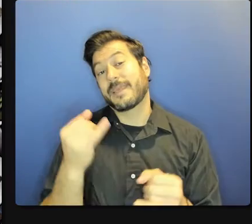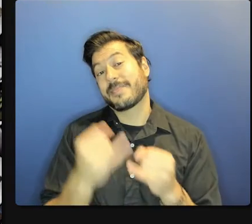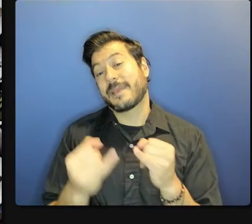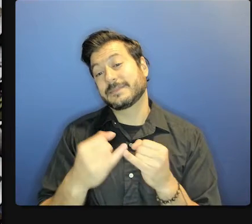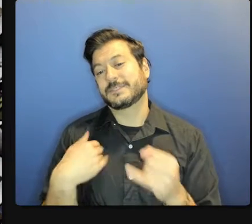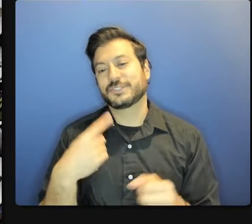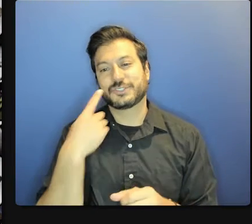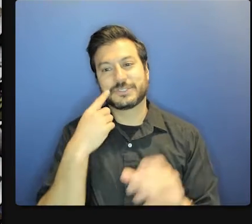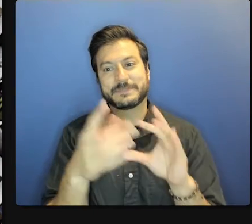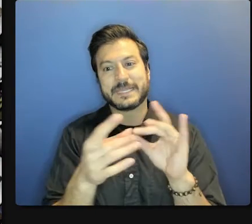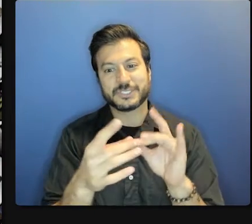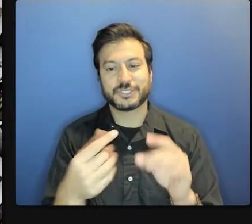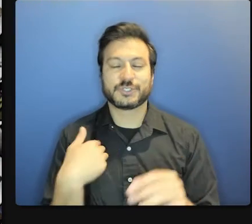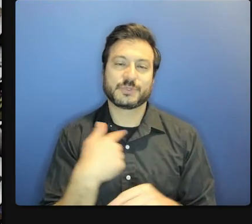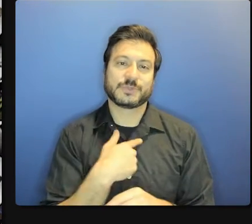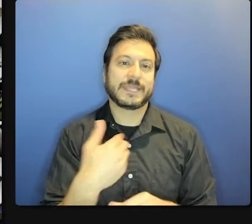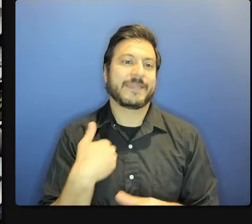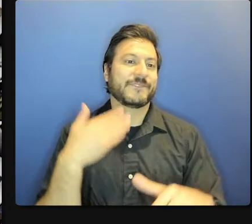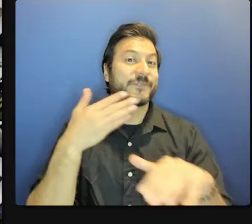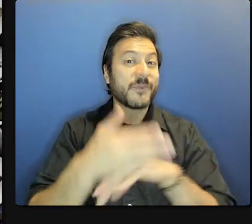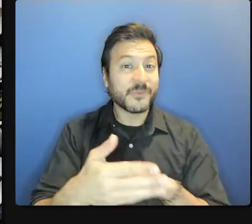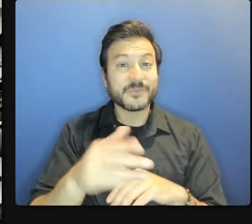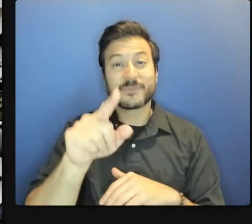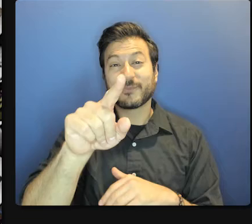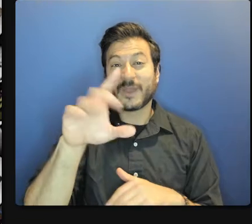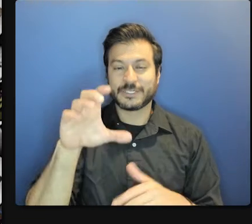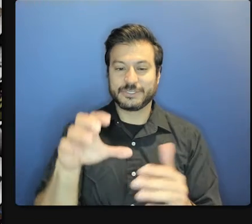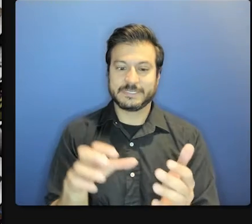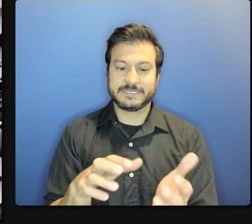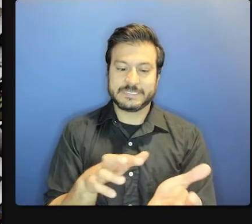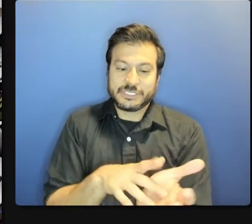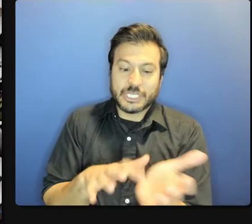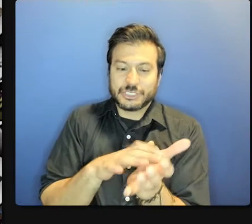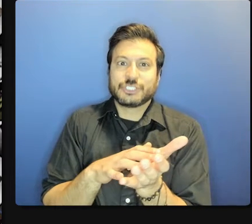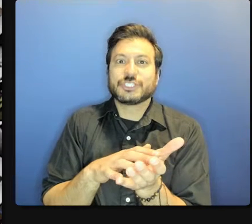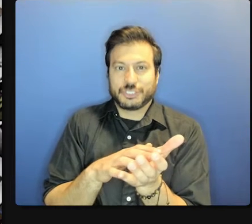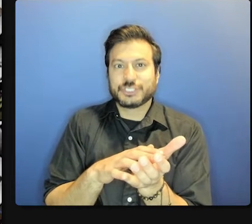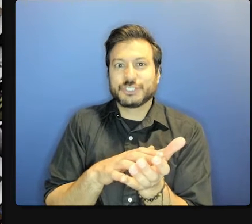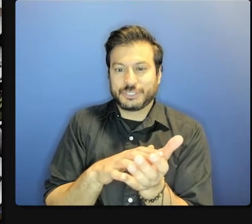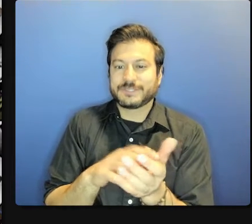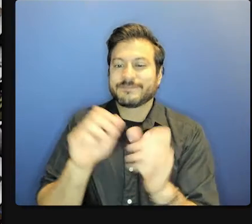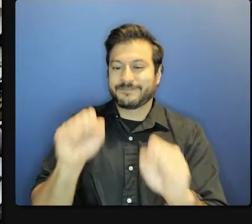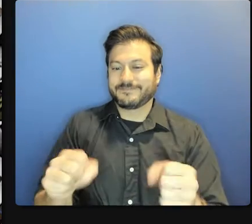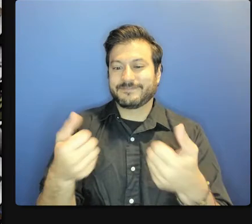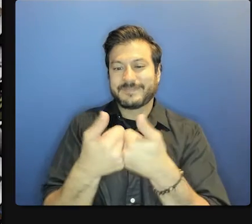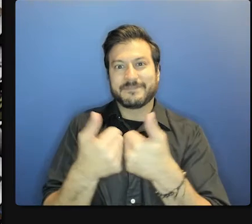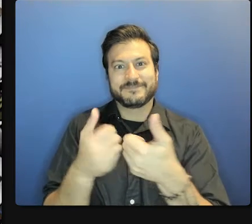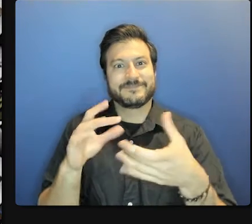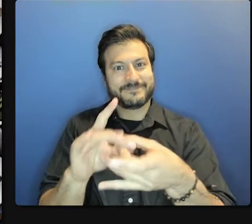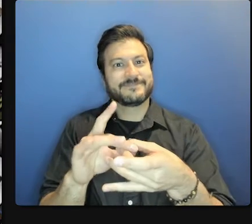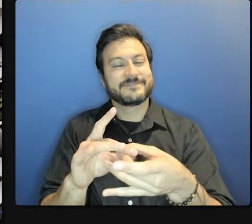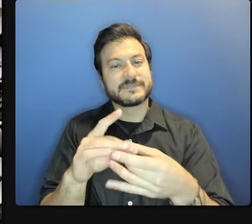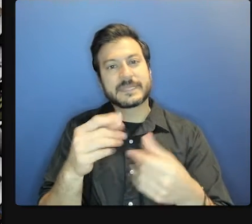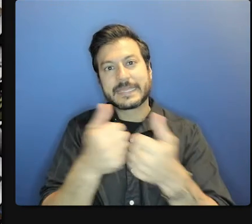Lastly, I'll just mention that we've landed over a hundred touch enabled titles. That means gamers around the world